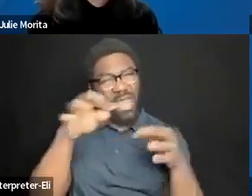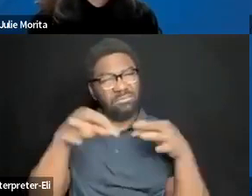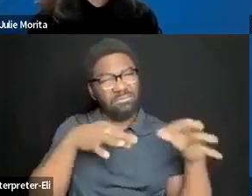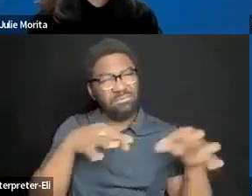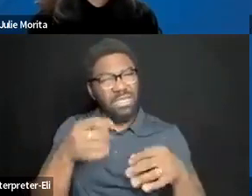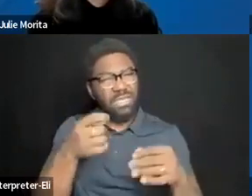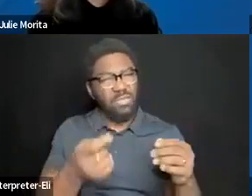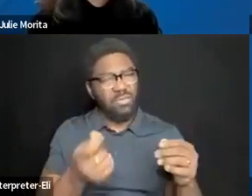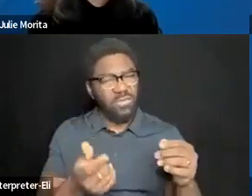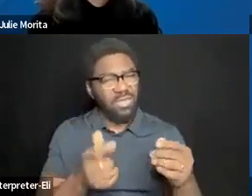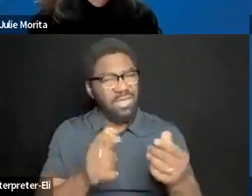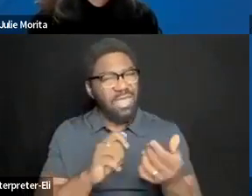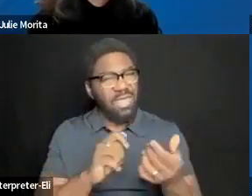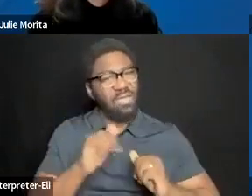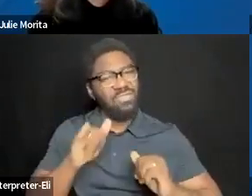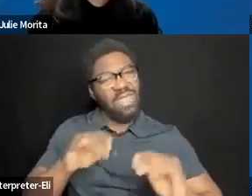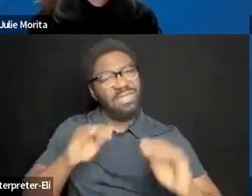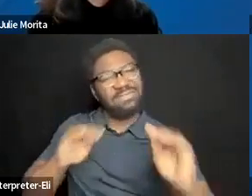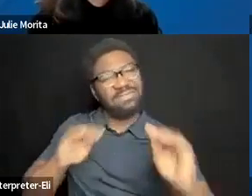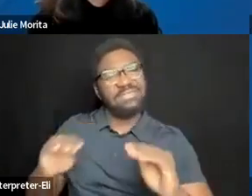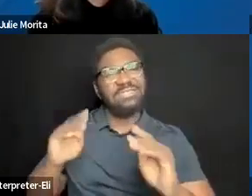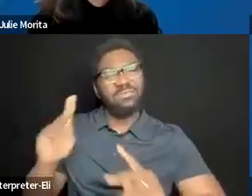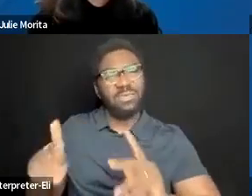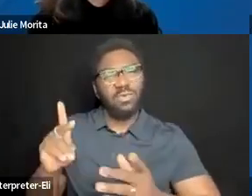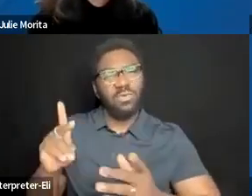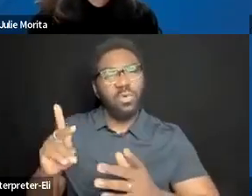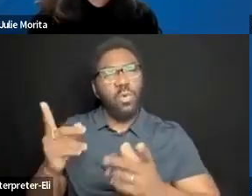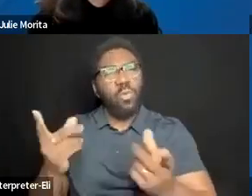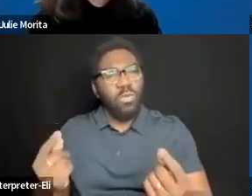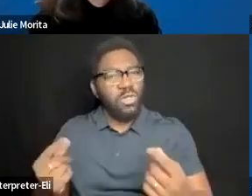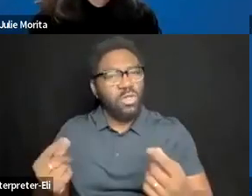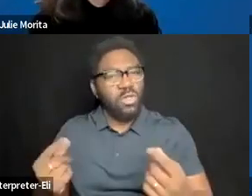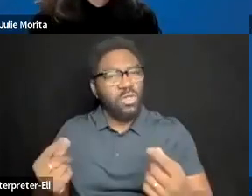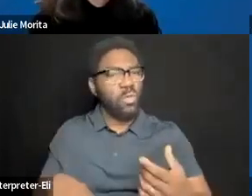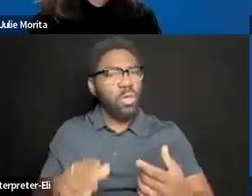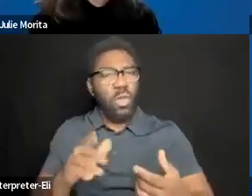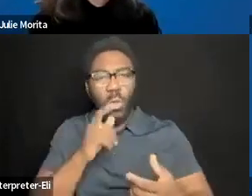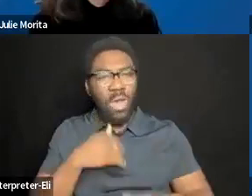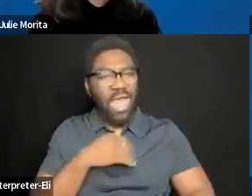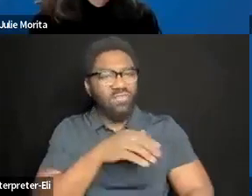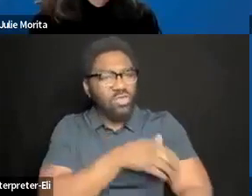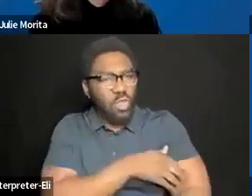that educational process going? The answer may not always be to have more authority, but,